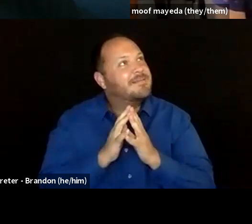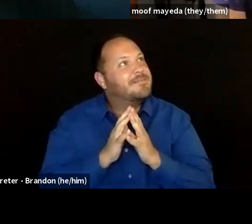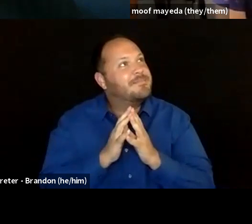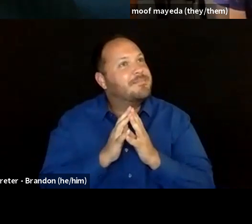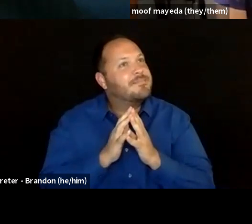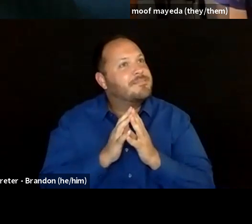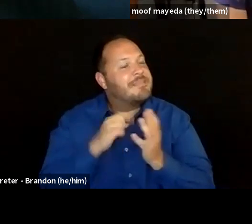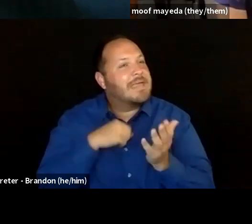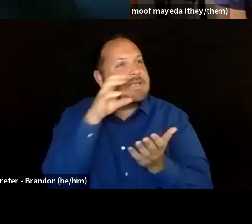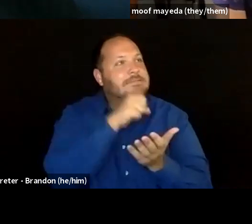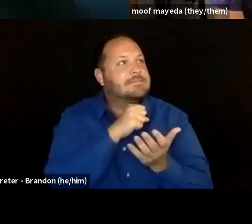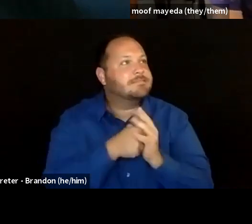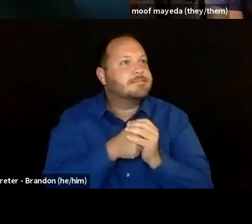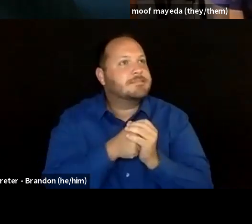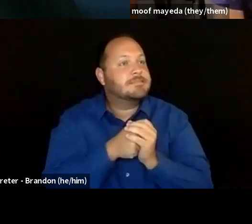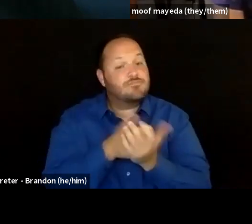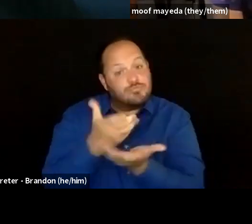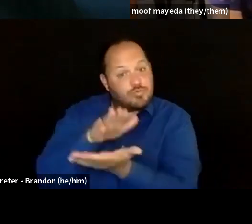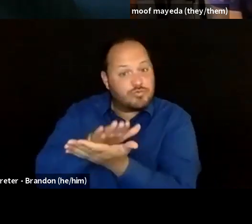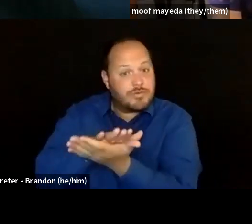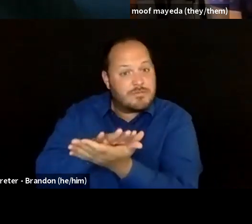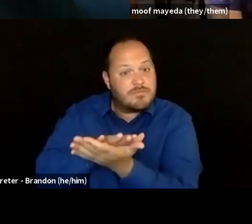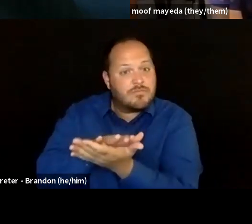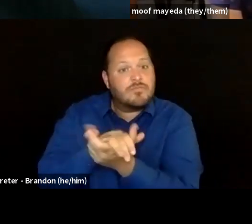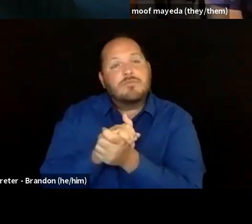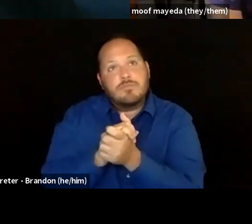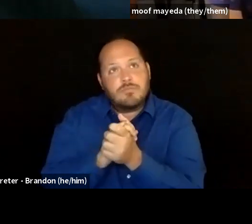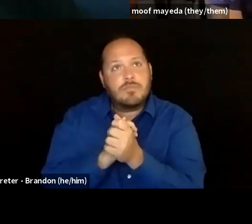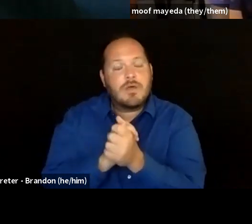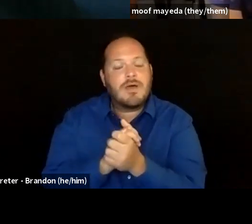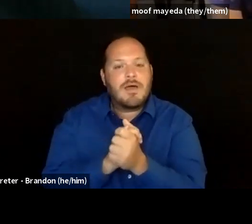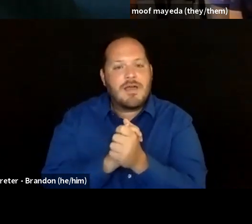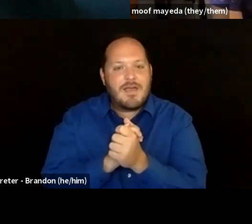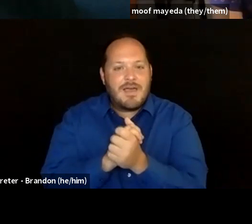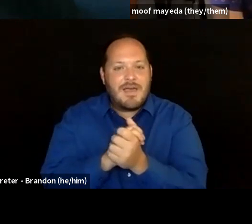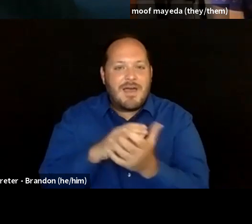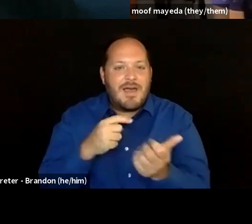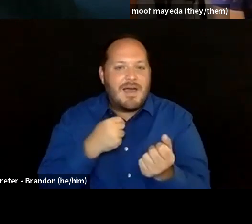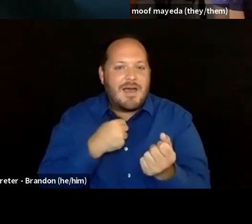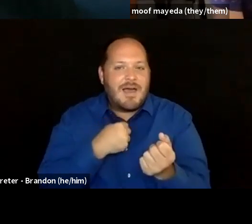That would be really important. Awesome. All right.